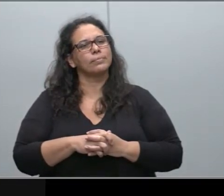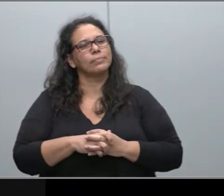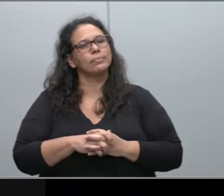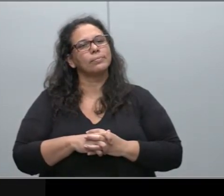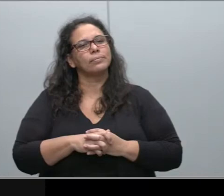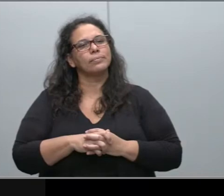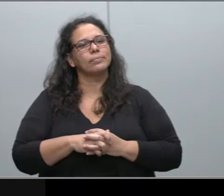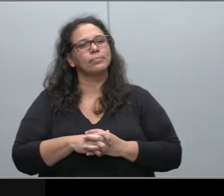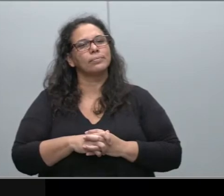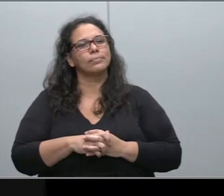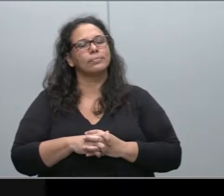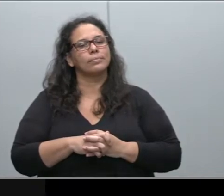Okay, Mr. Itson.